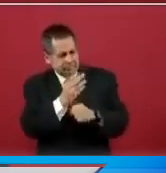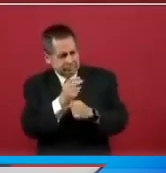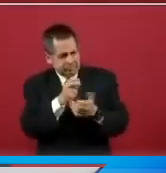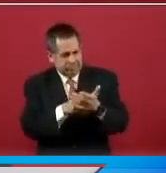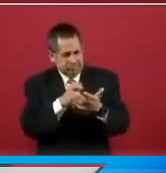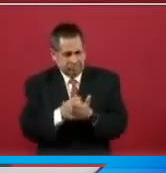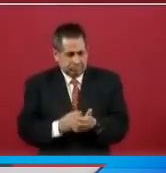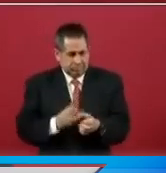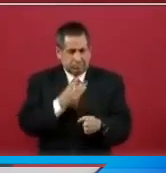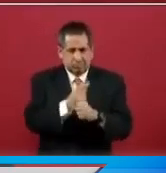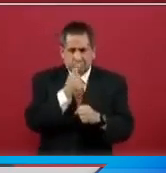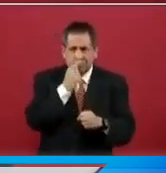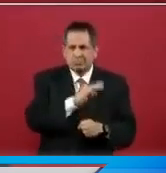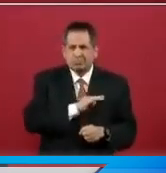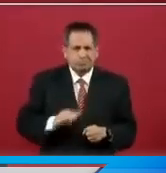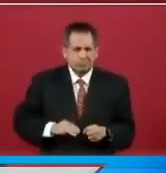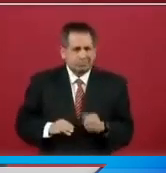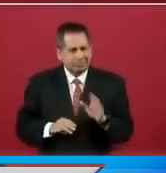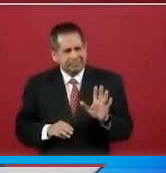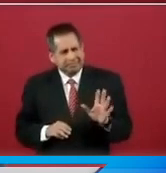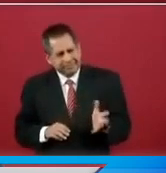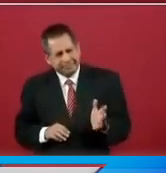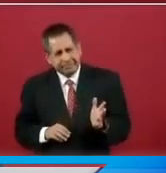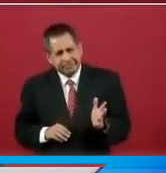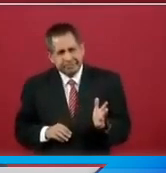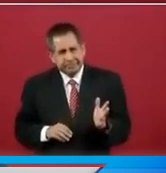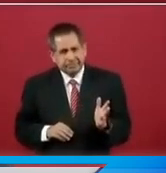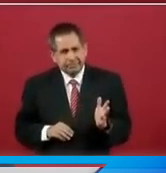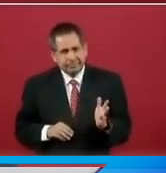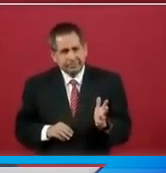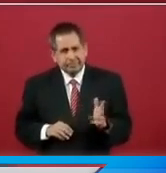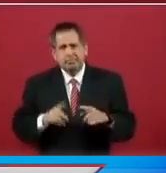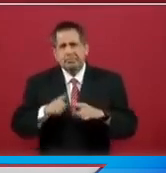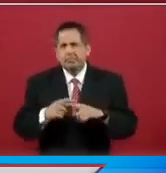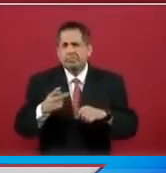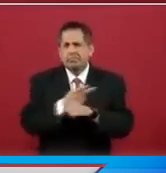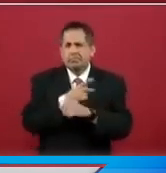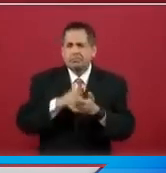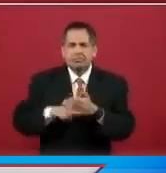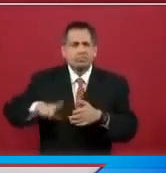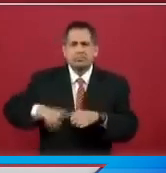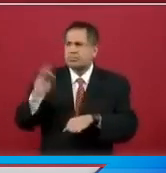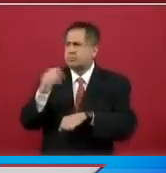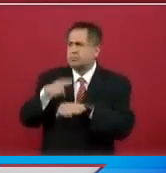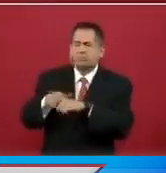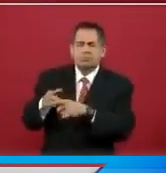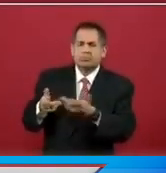announced the agreements reached in the matter of the National Guard all the coordinators of the Senate were in agreement